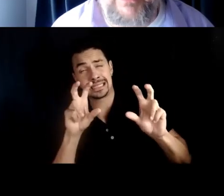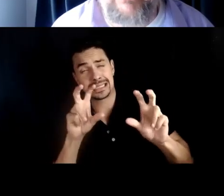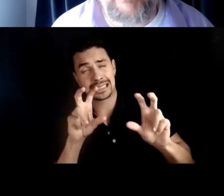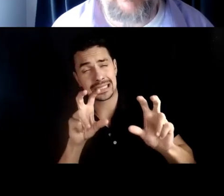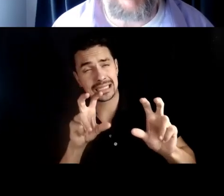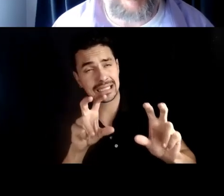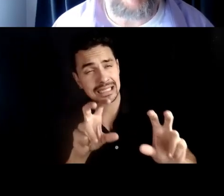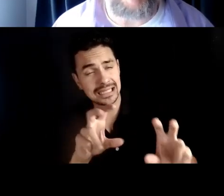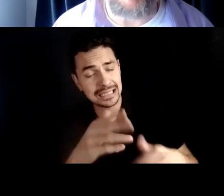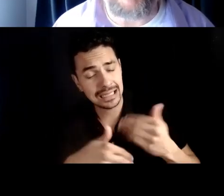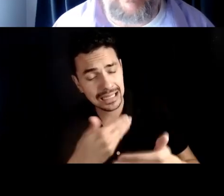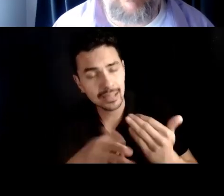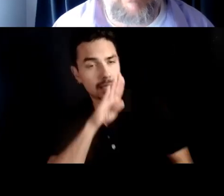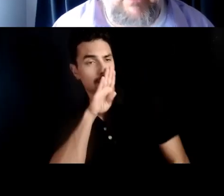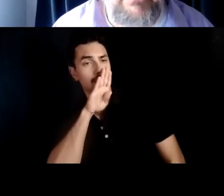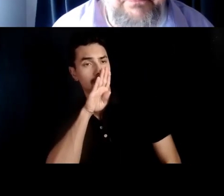with an outcome that is desirable.